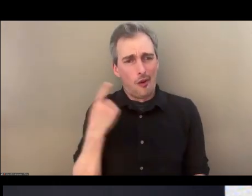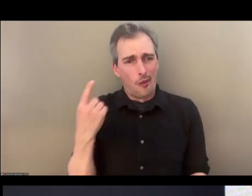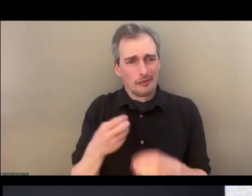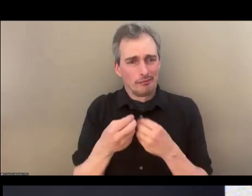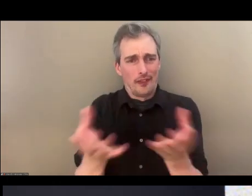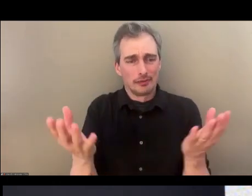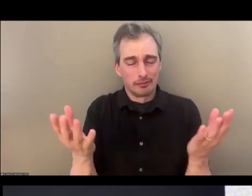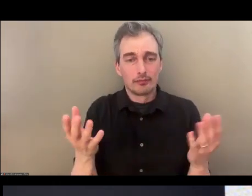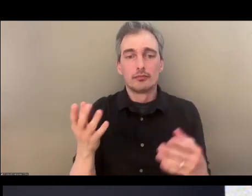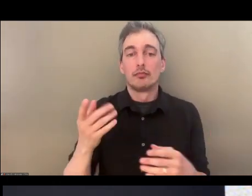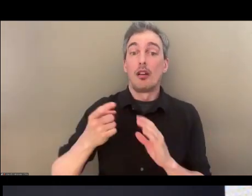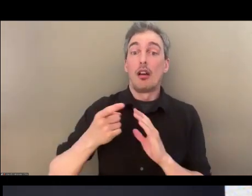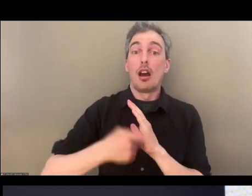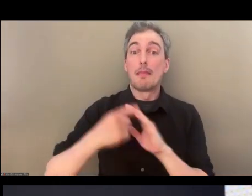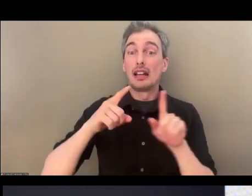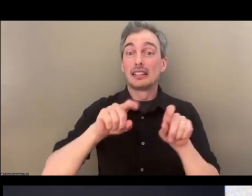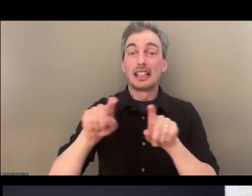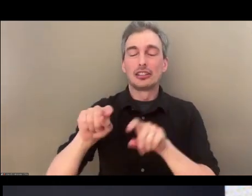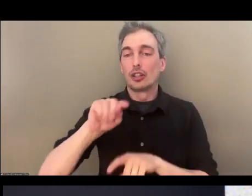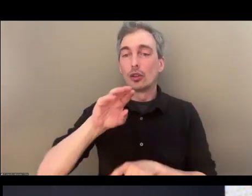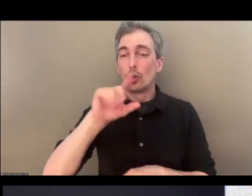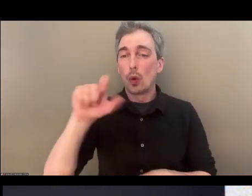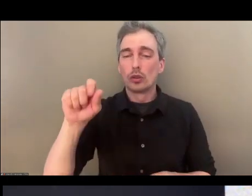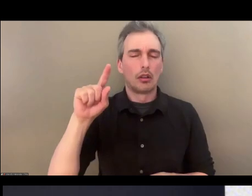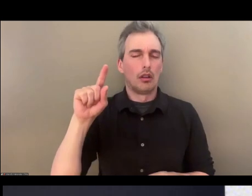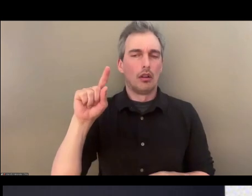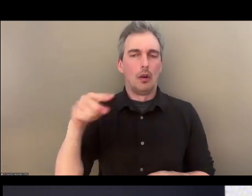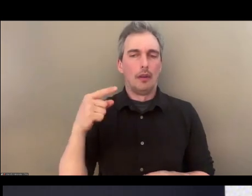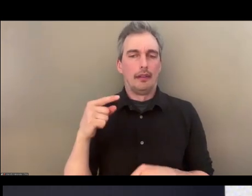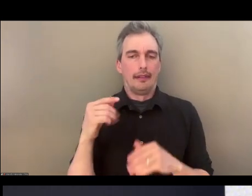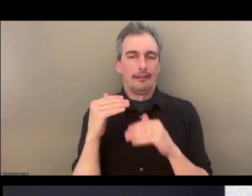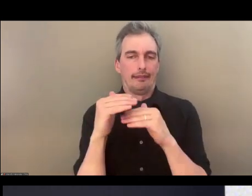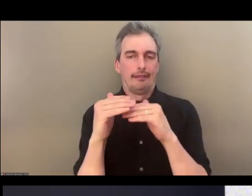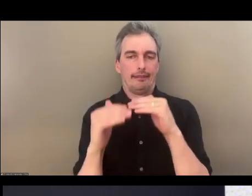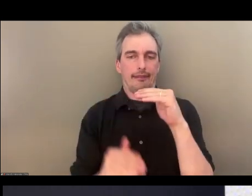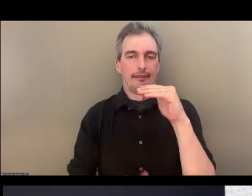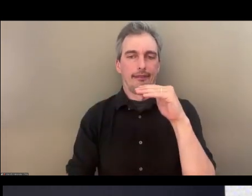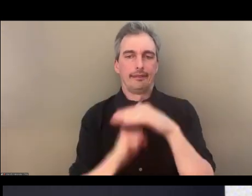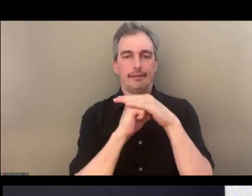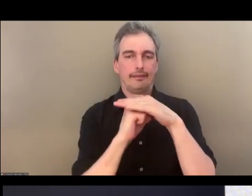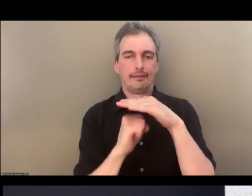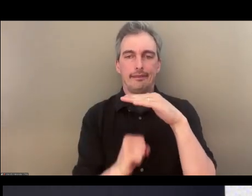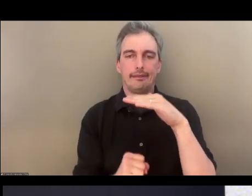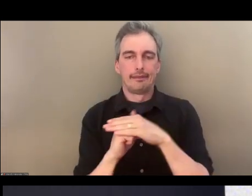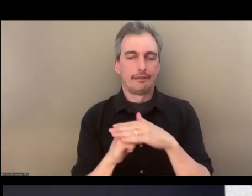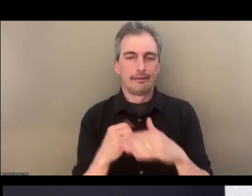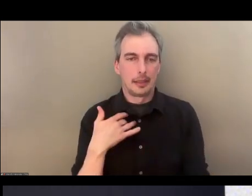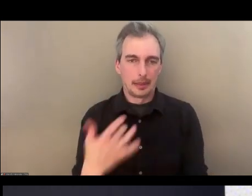And that exact scenario that I just showed you would not get picked up by Axe.